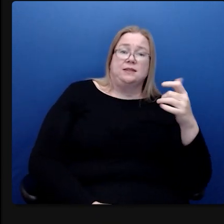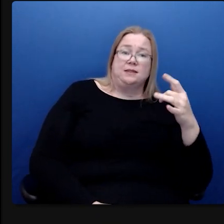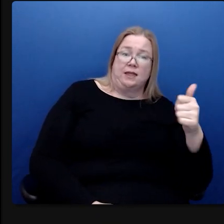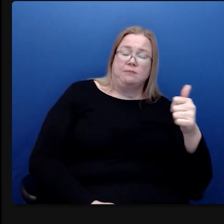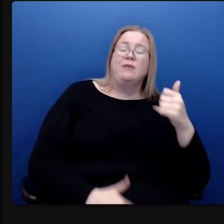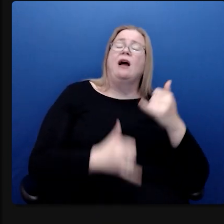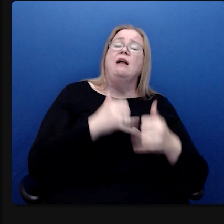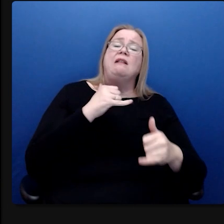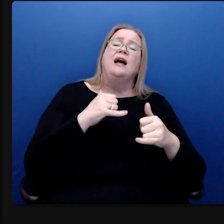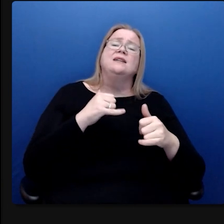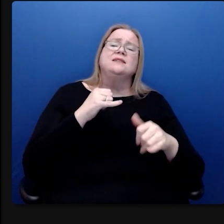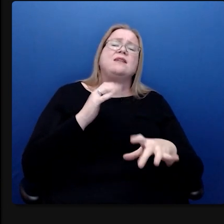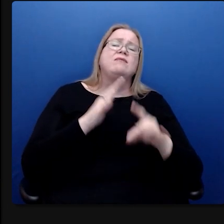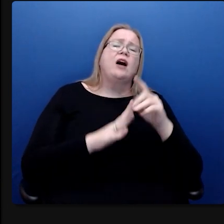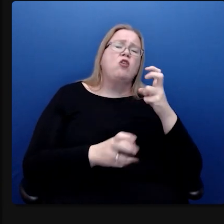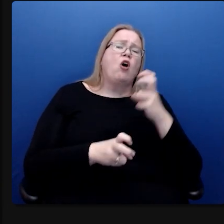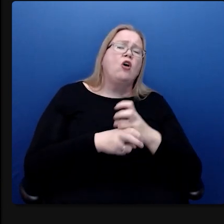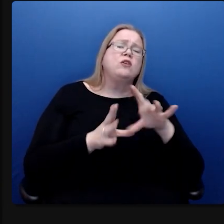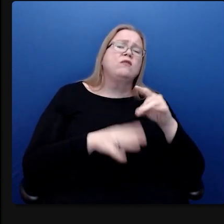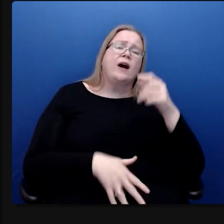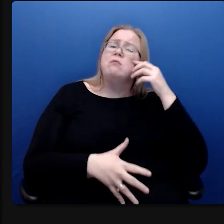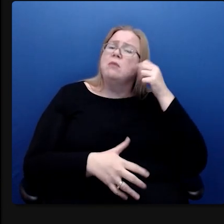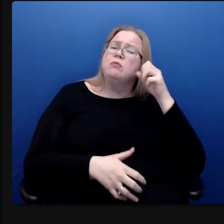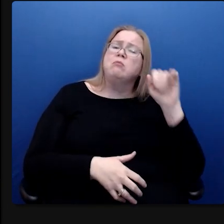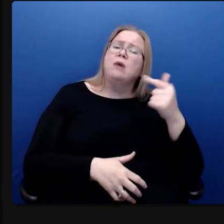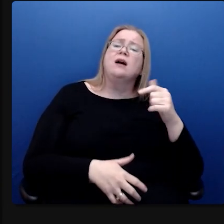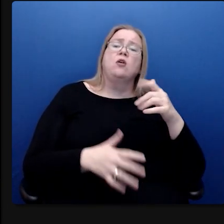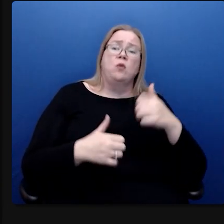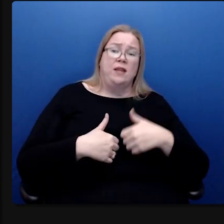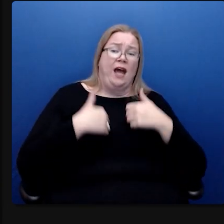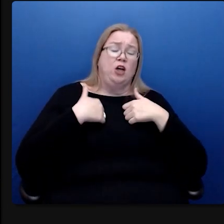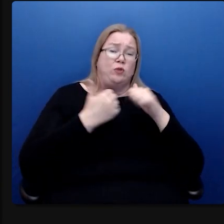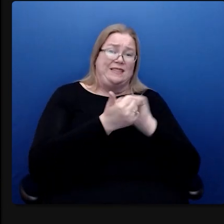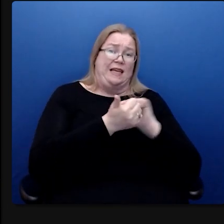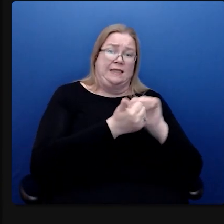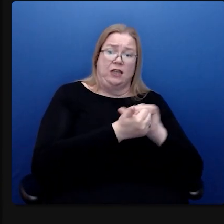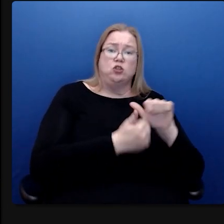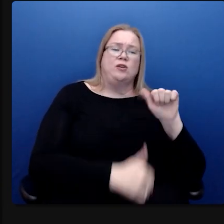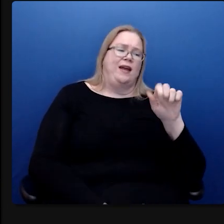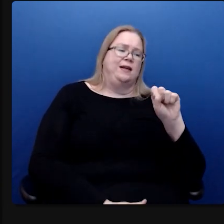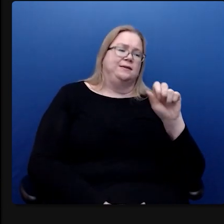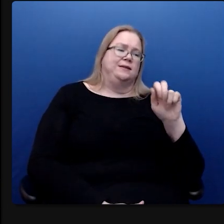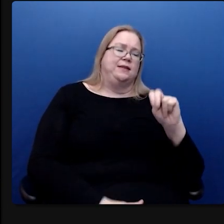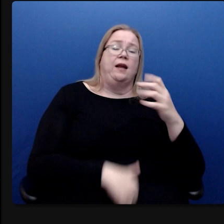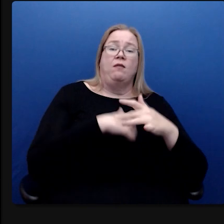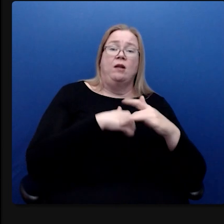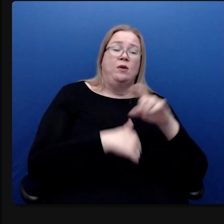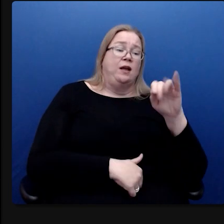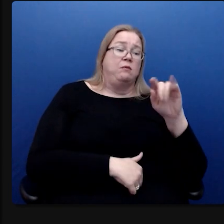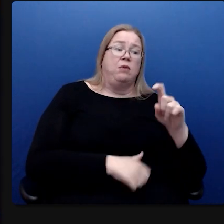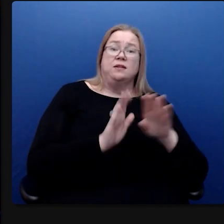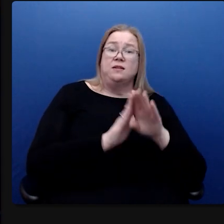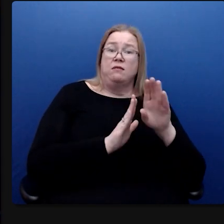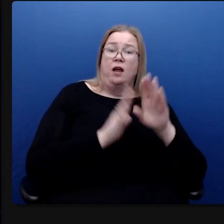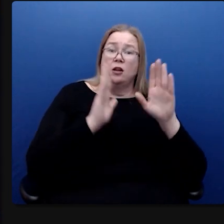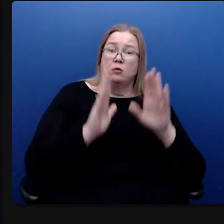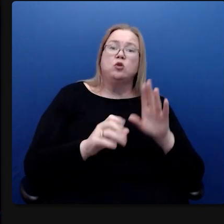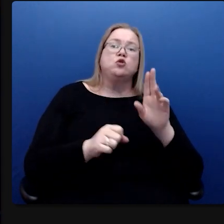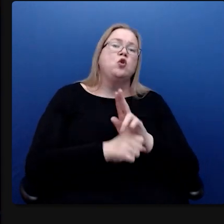Lastly, light up hard to find memory bugs with Address Sanitizer. ASan is available for Xbox developers